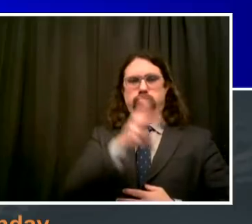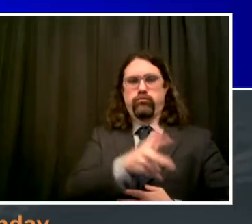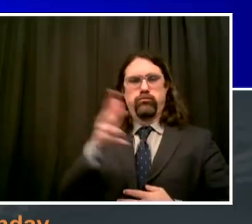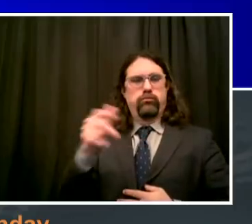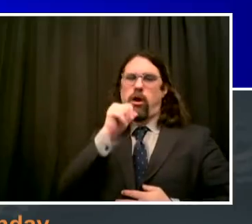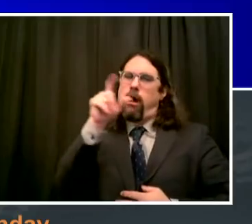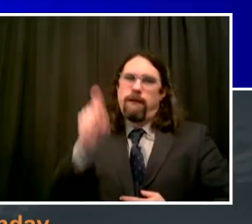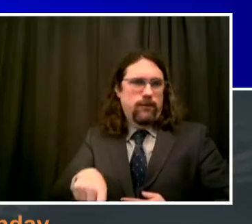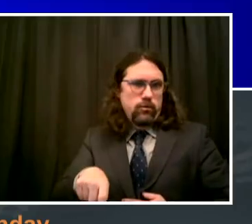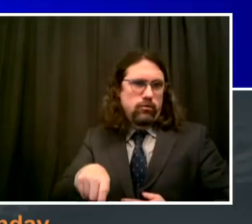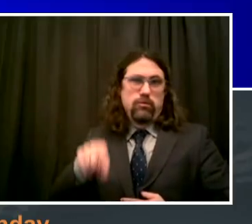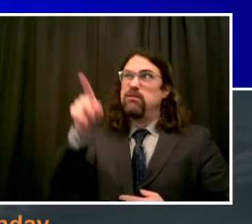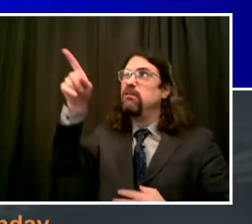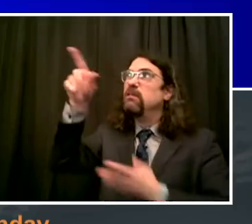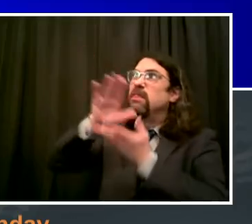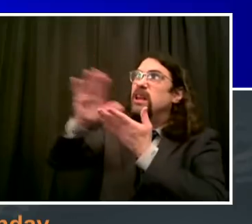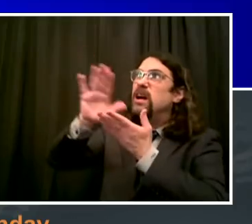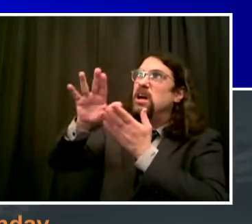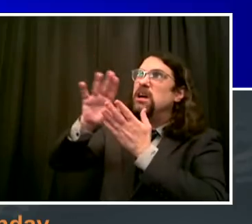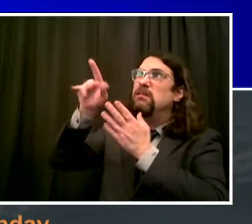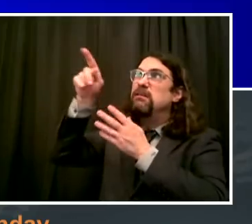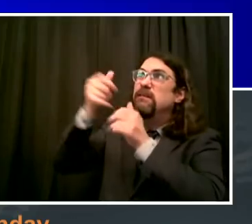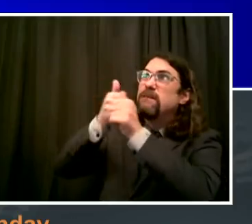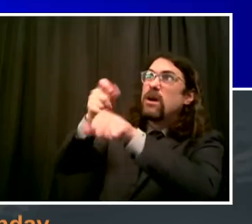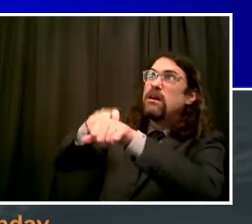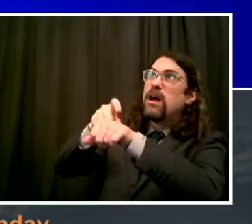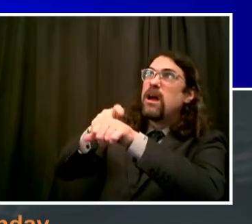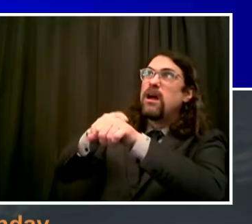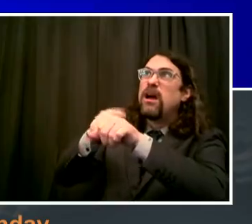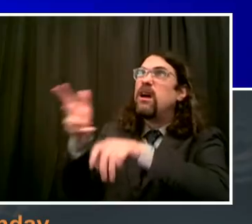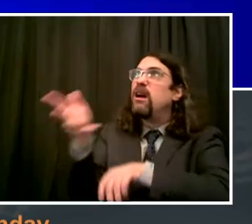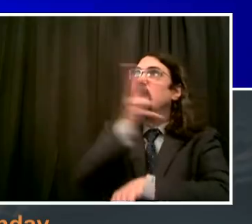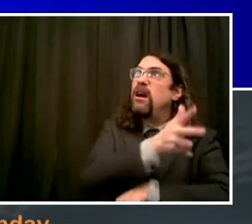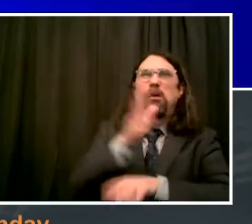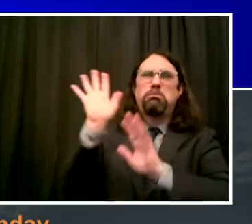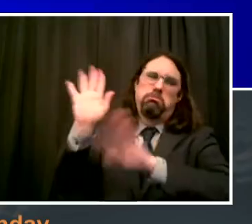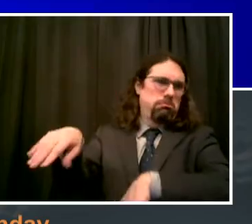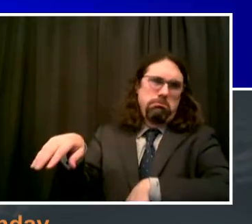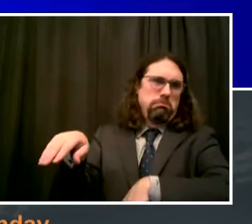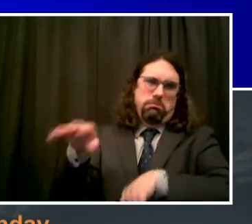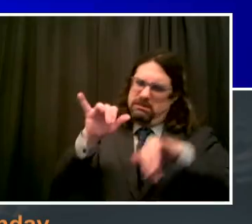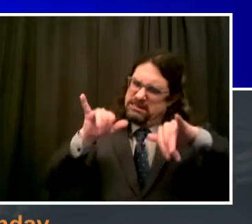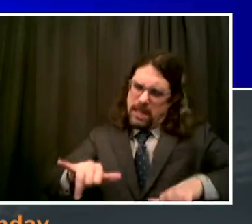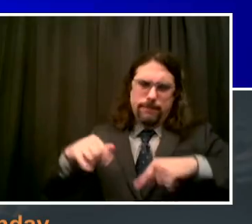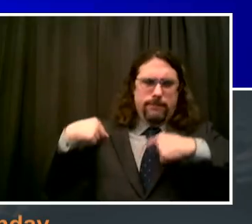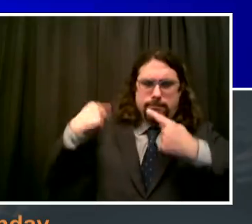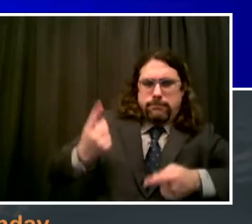SUSPENSION NOW THAT'S HAPPE EECTE ISNE NSNE RY W C SO THIS